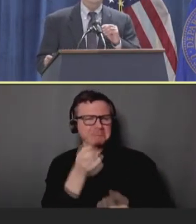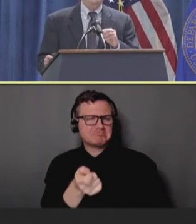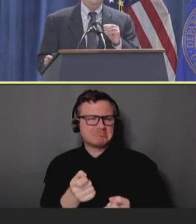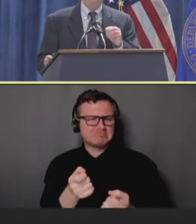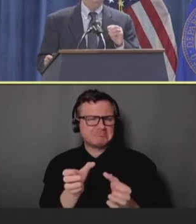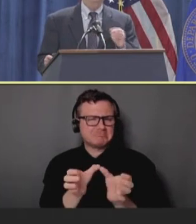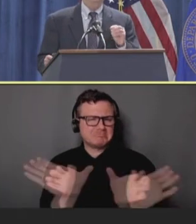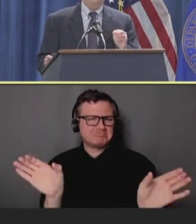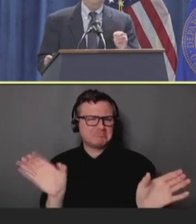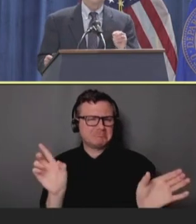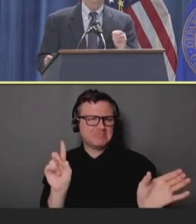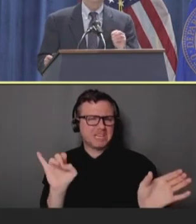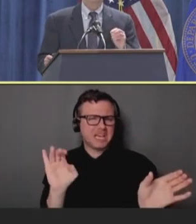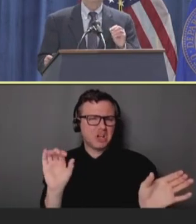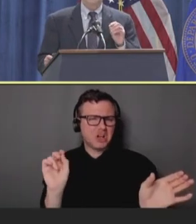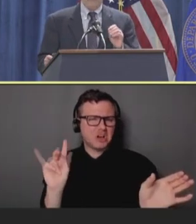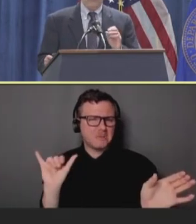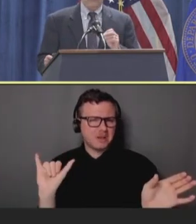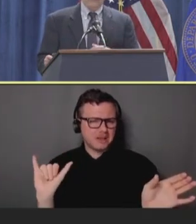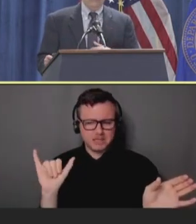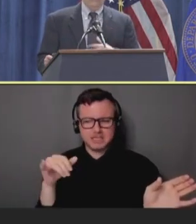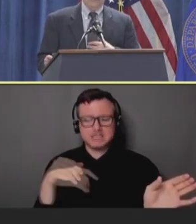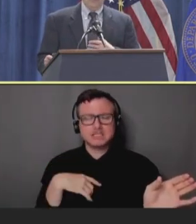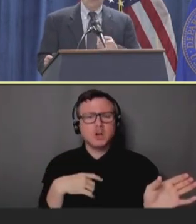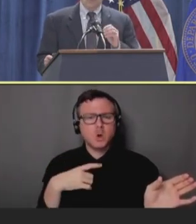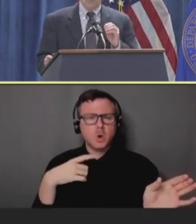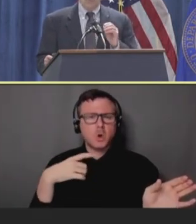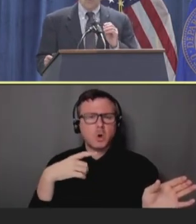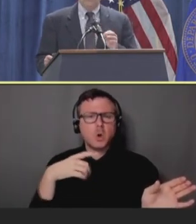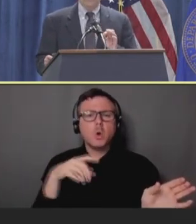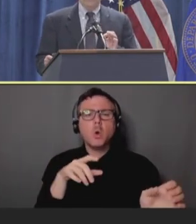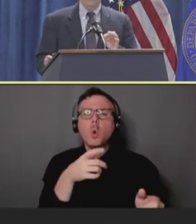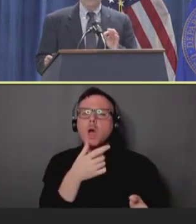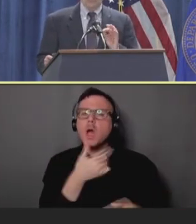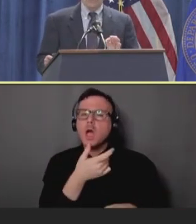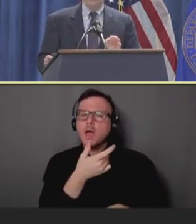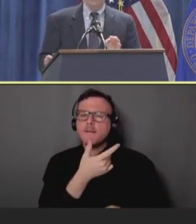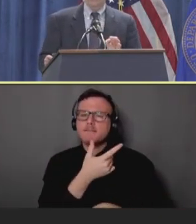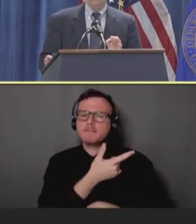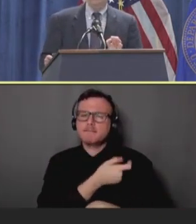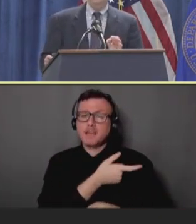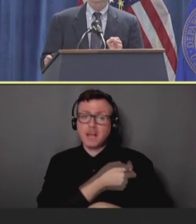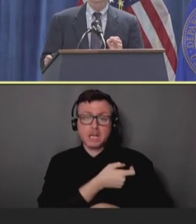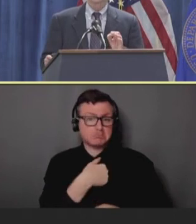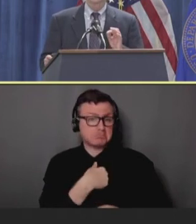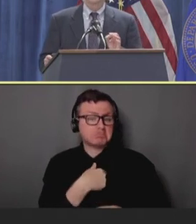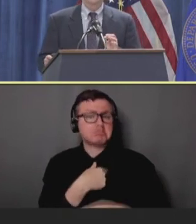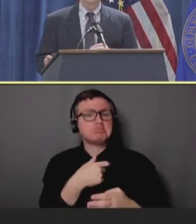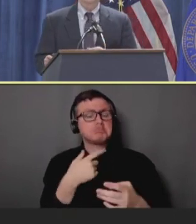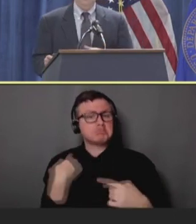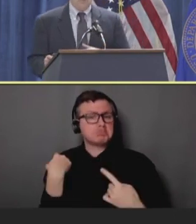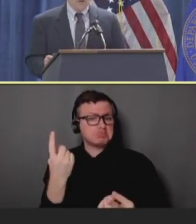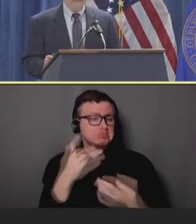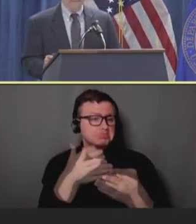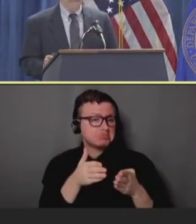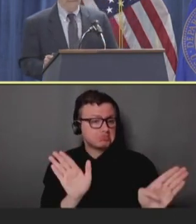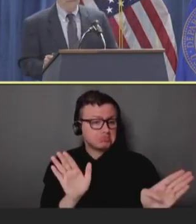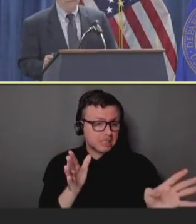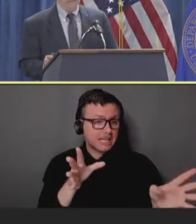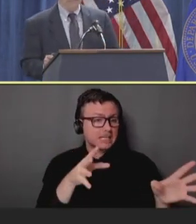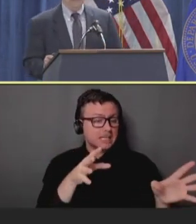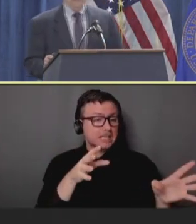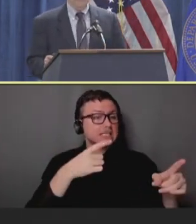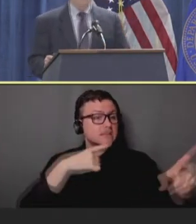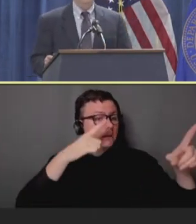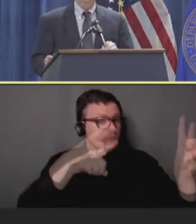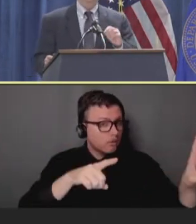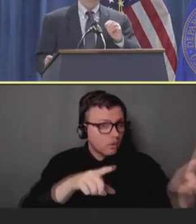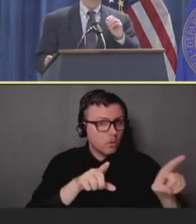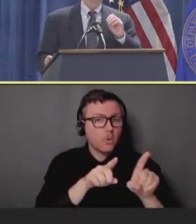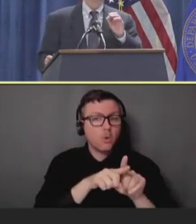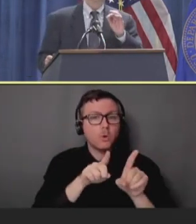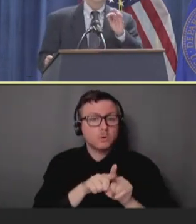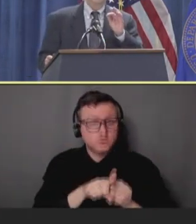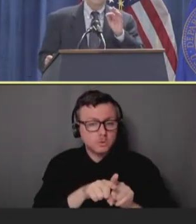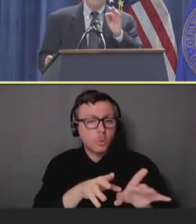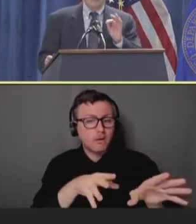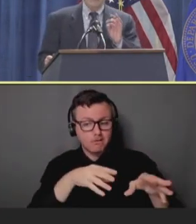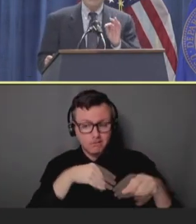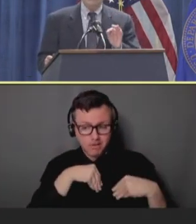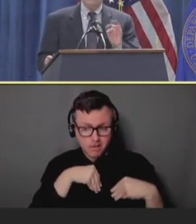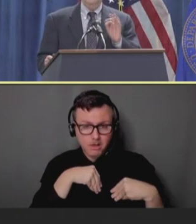And at this point, vaccines were seen as widely successful, and they were widely accepted.